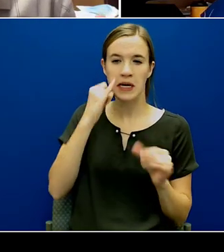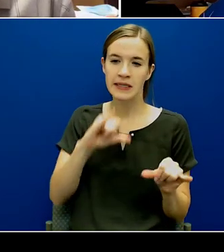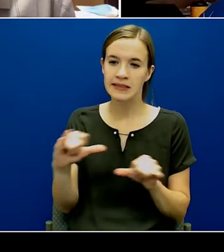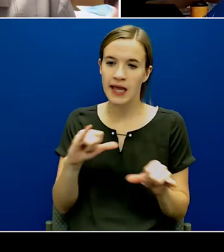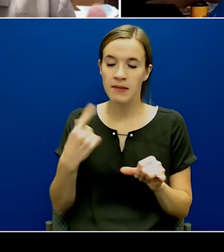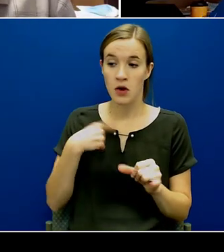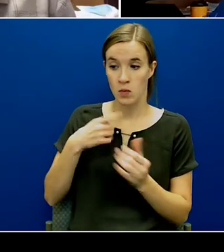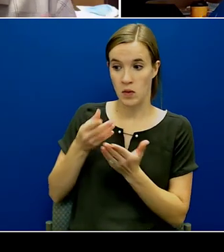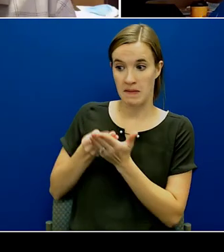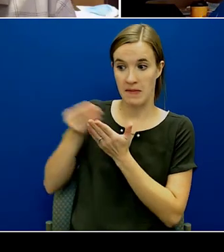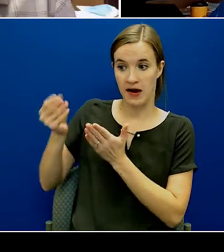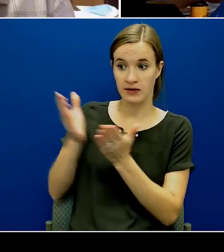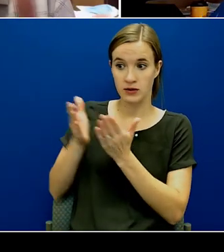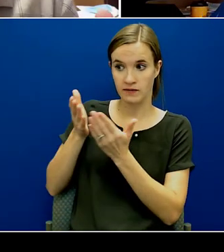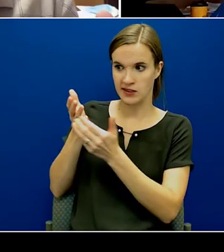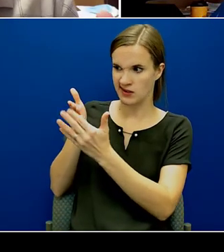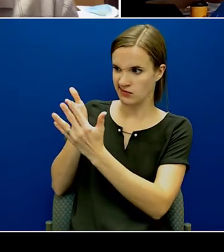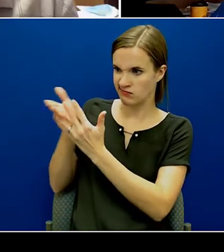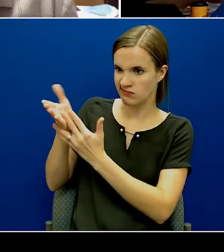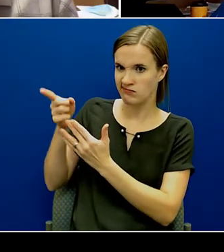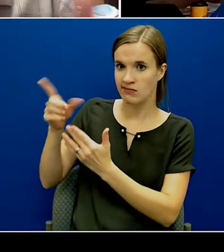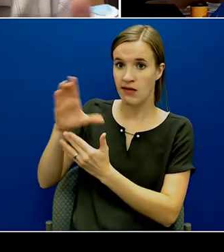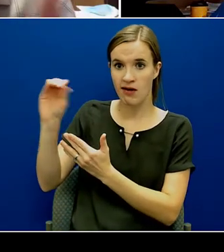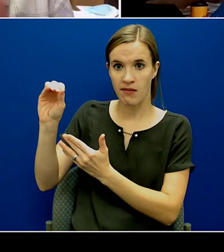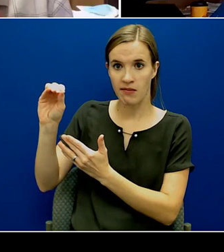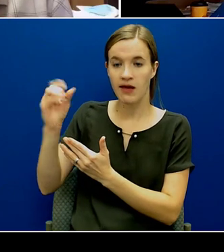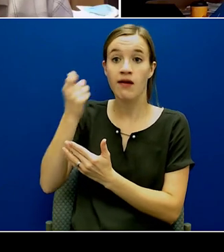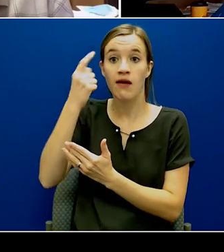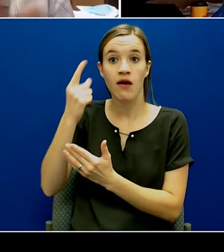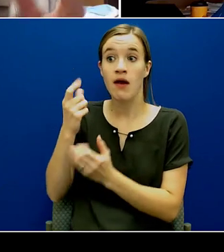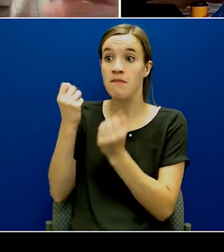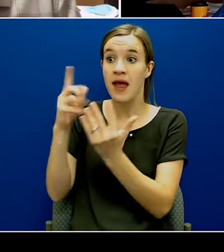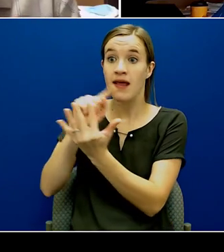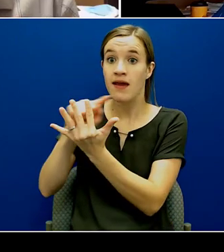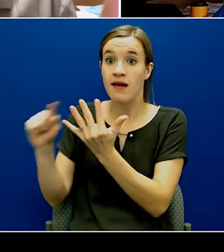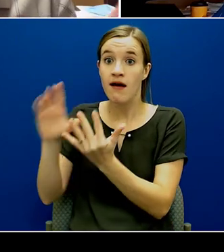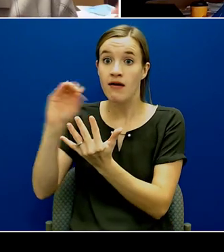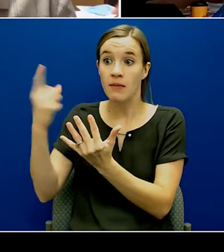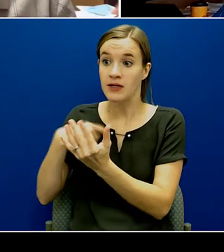people use their private vehicles, and provide that service from our most rural